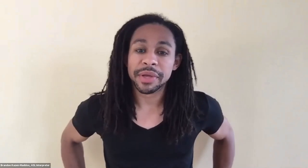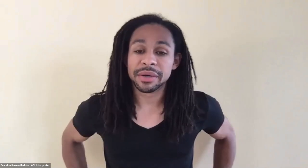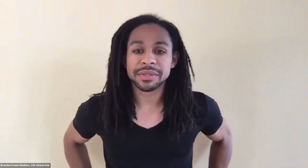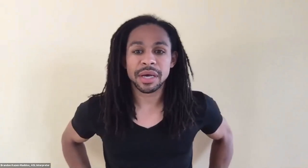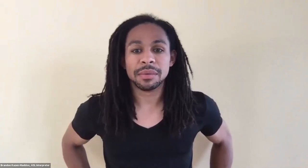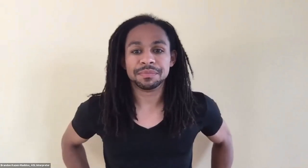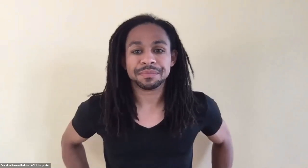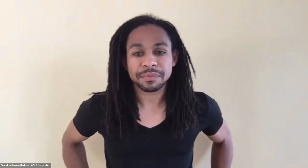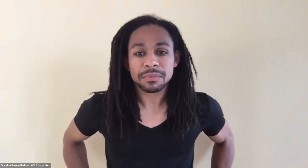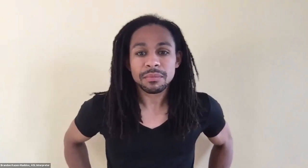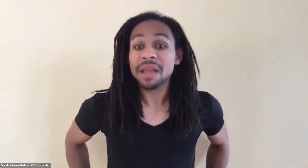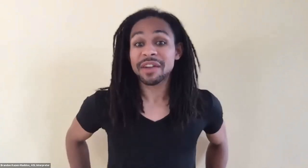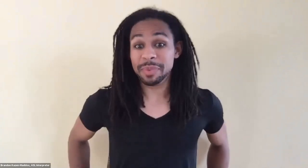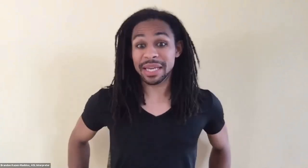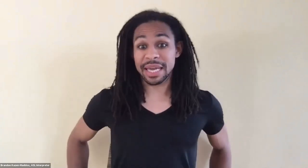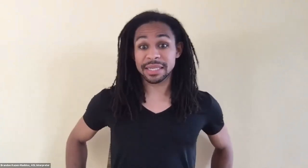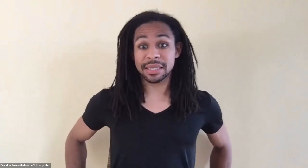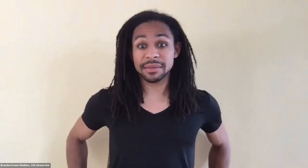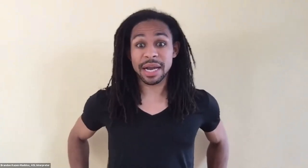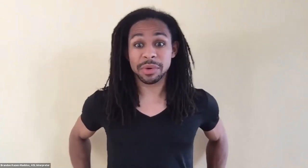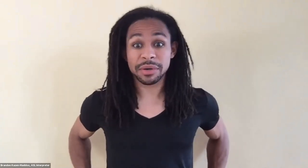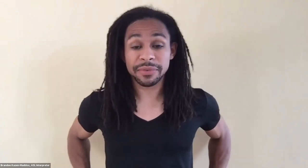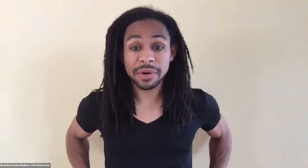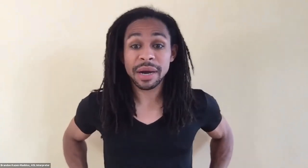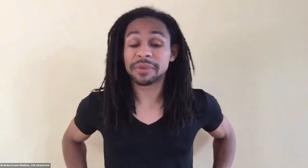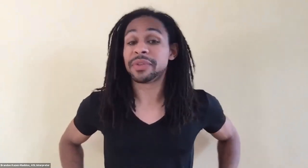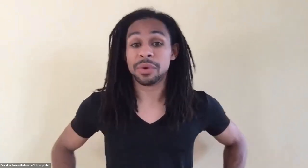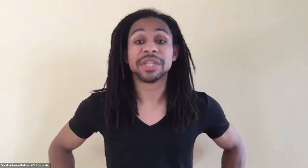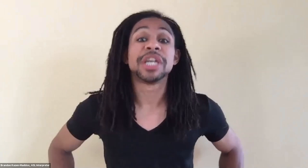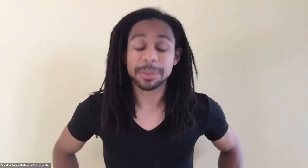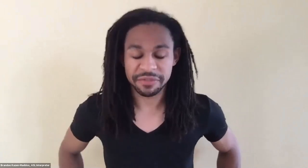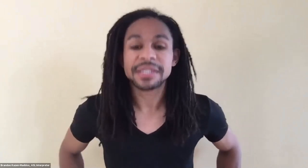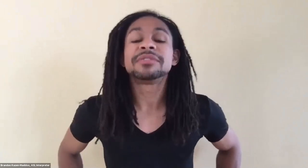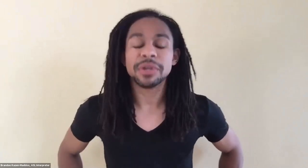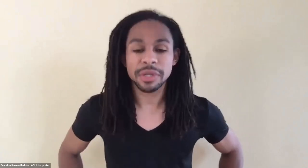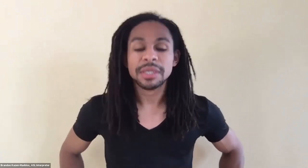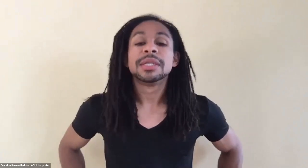There's a lot of big gigs that I work for. I work for the Oregon Shakespeare Festival,